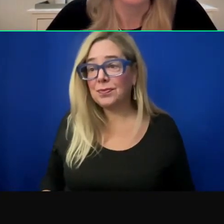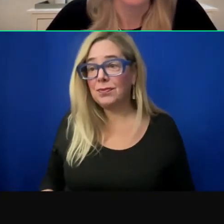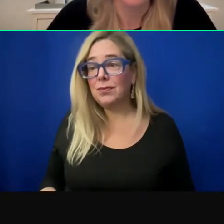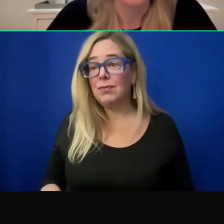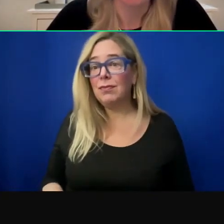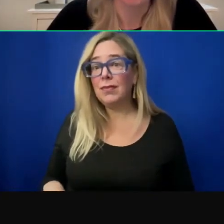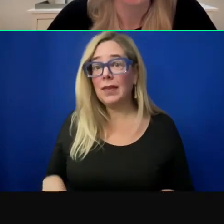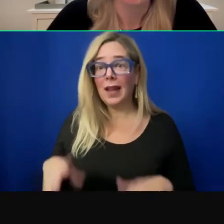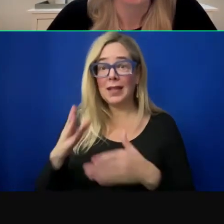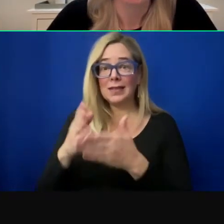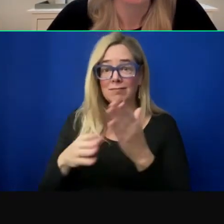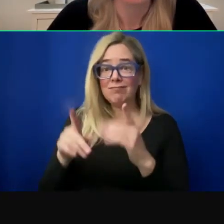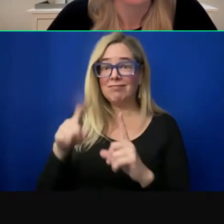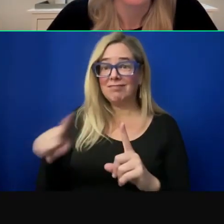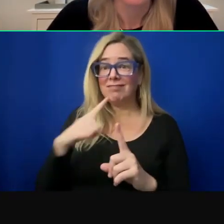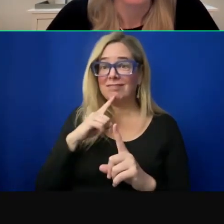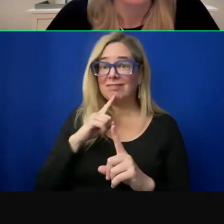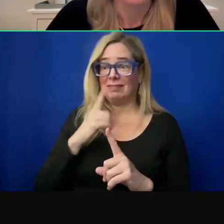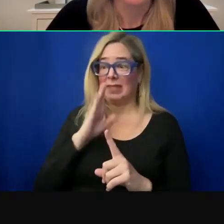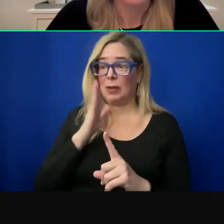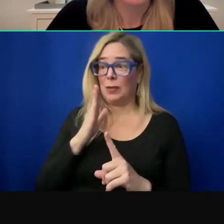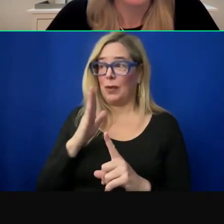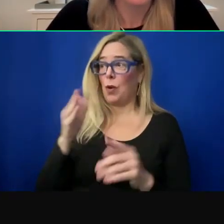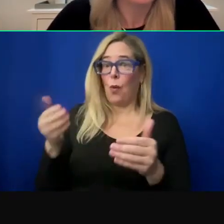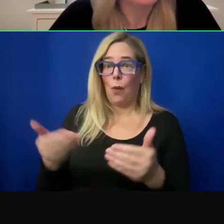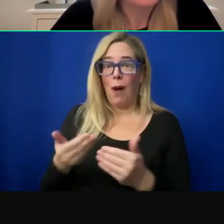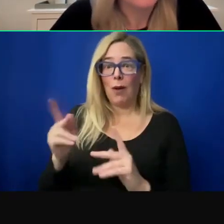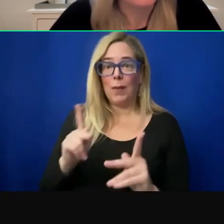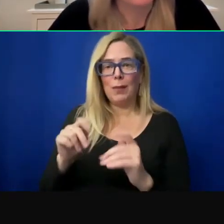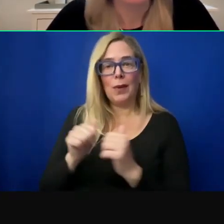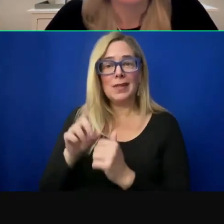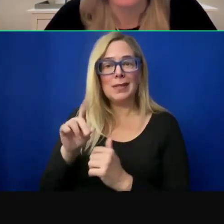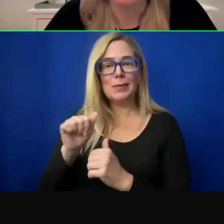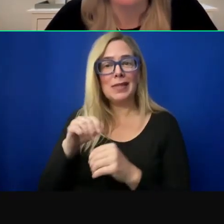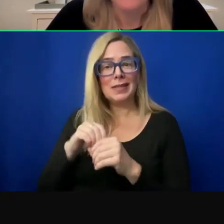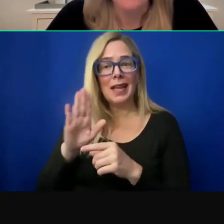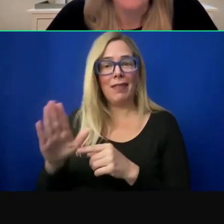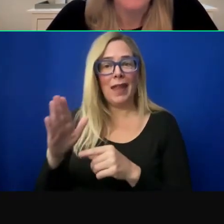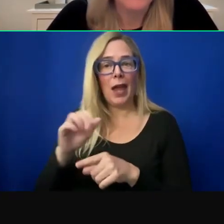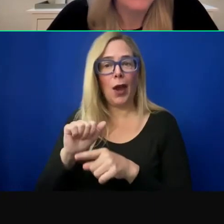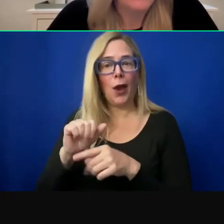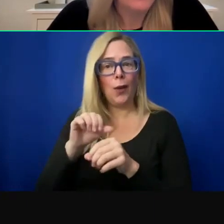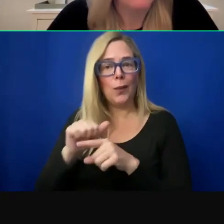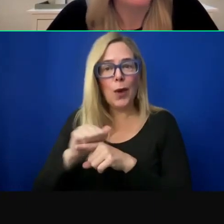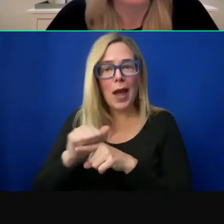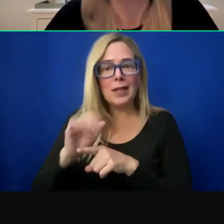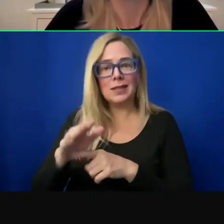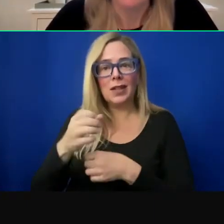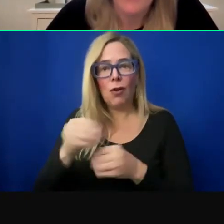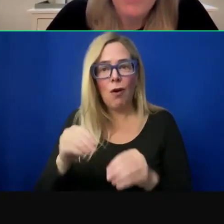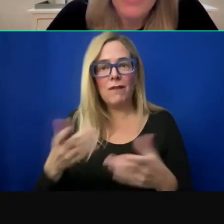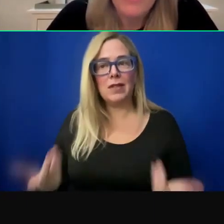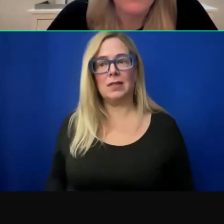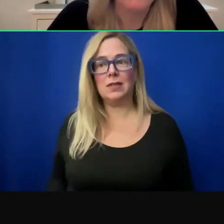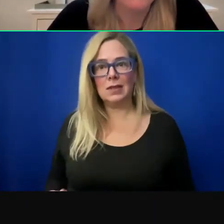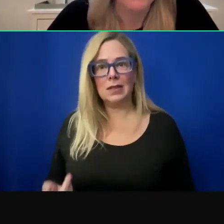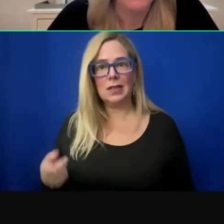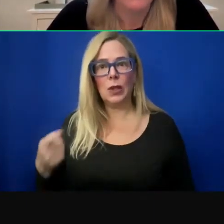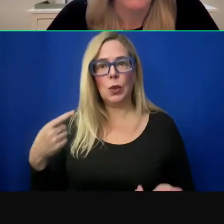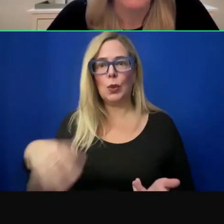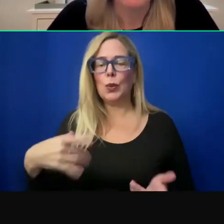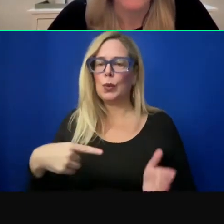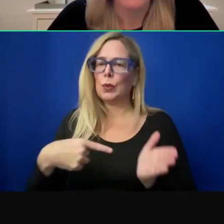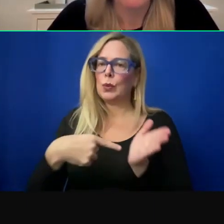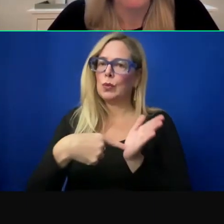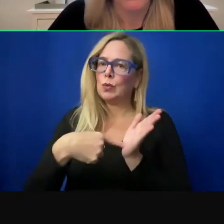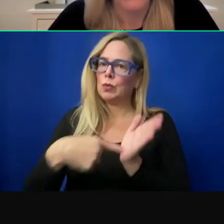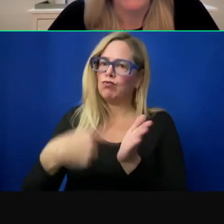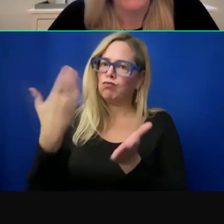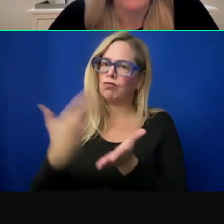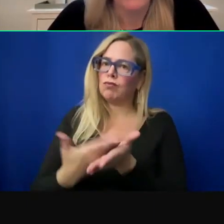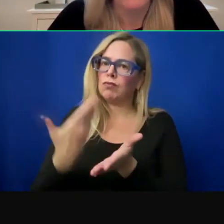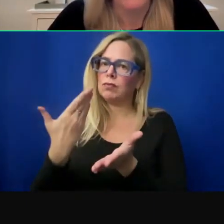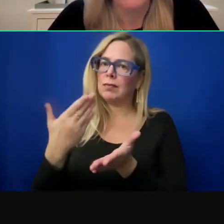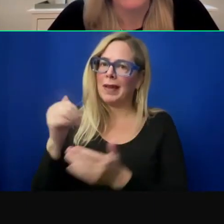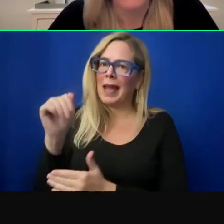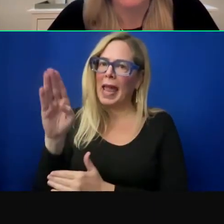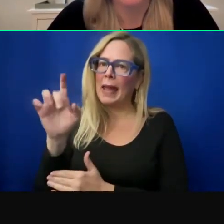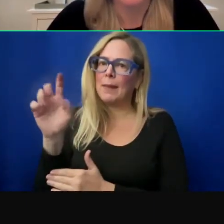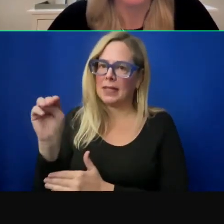practice. These data are really indicative of the ableism that is embedded across the healthcare